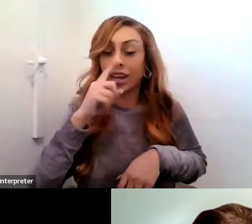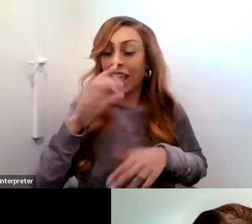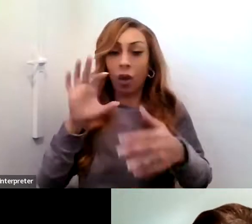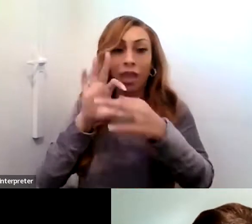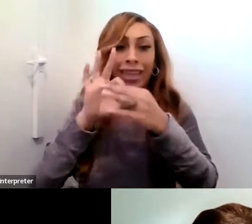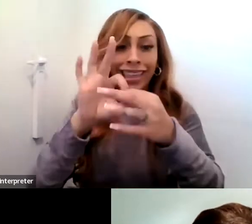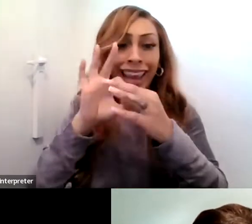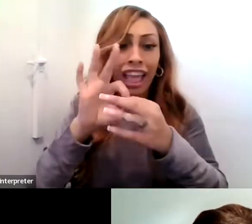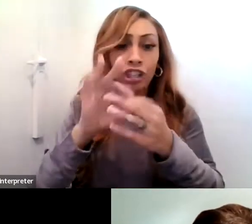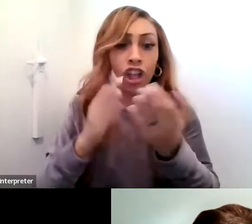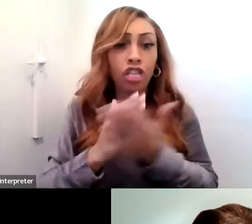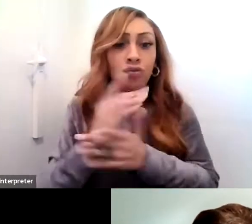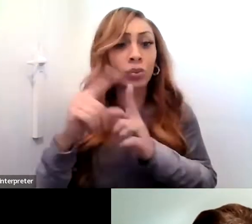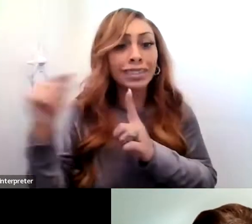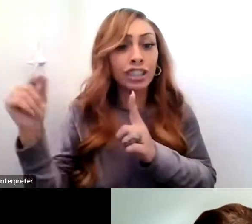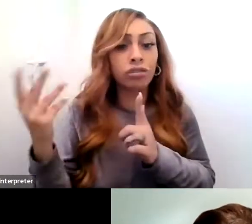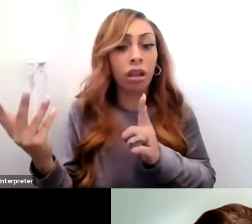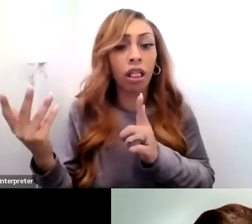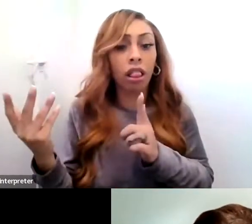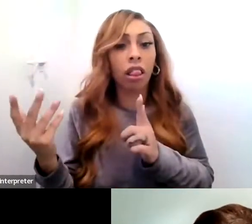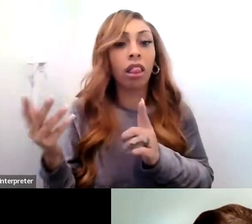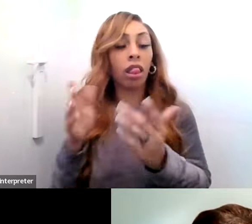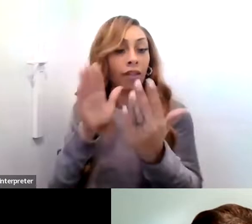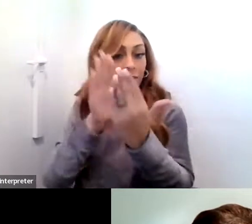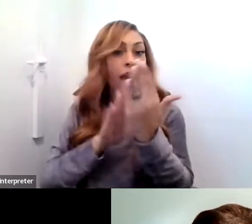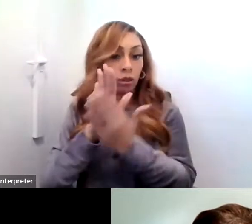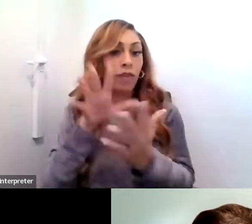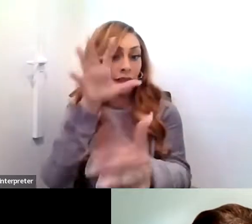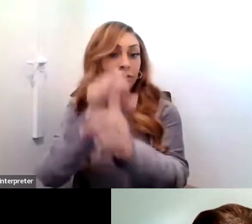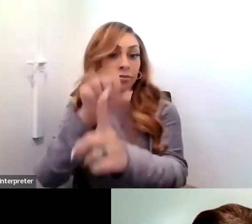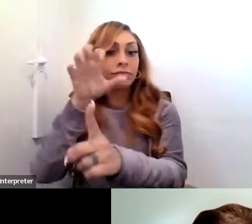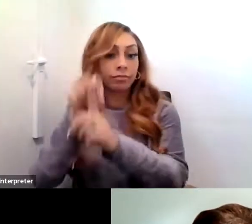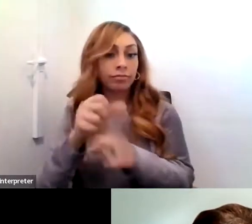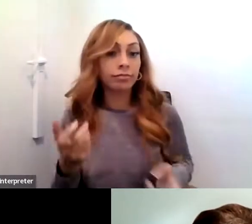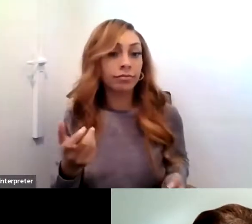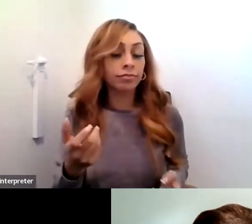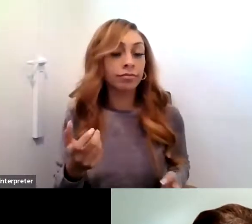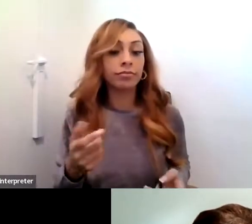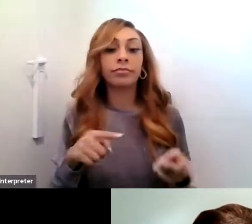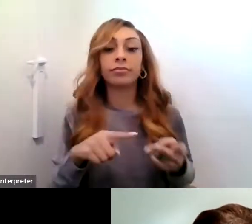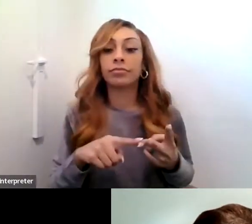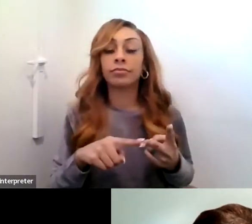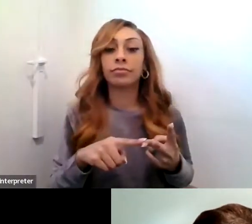in a digital version where you could in person. You're not going to necessarily get the impact